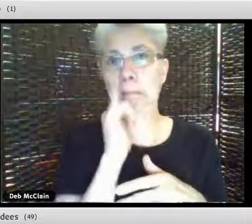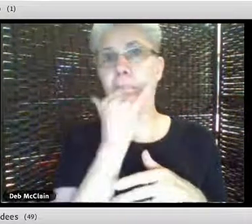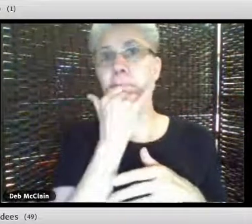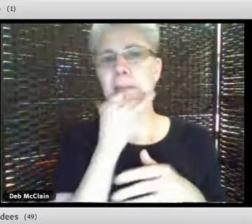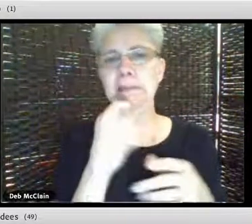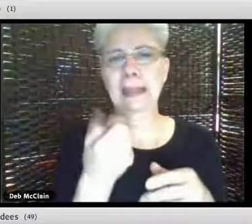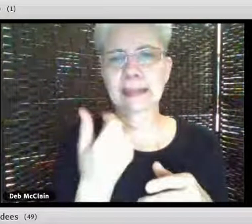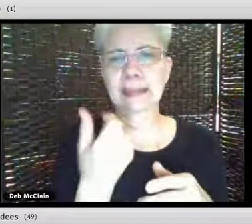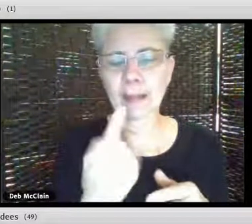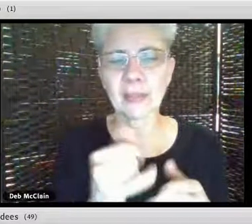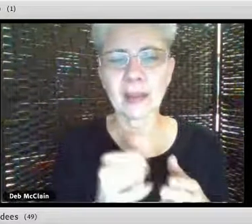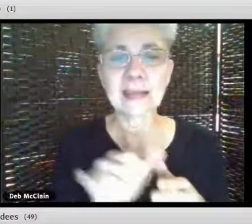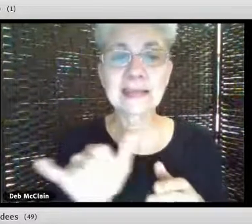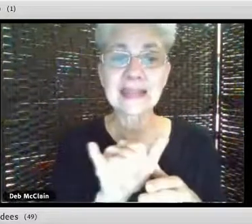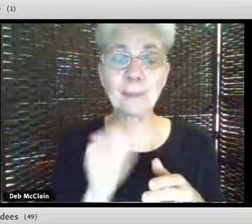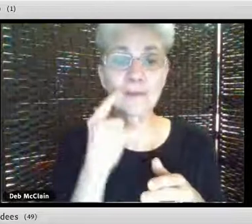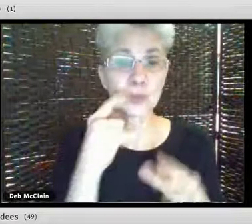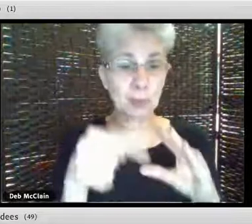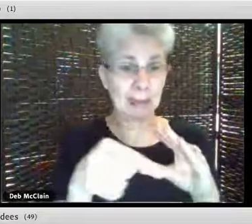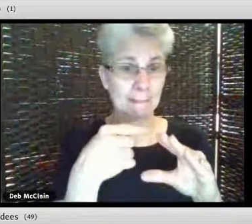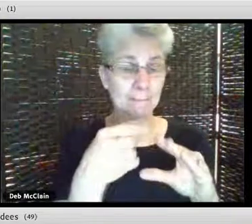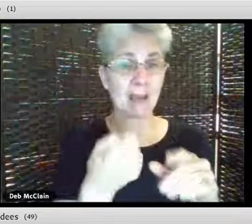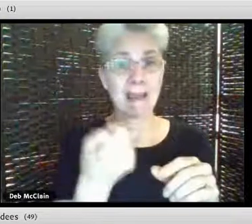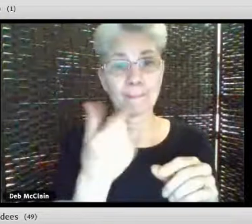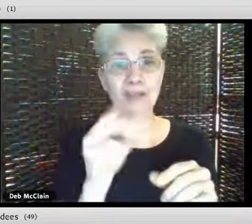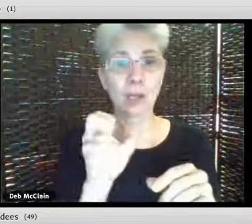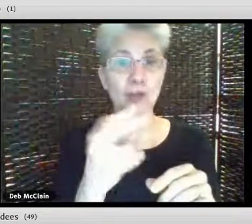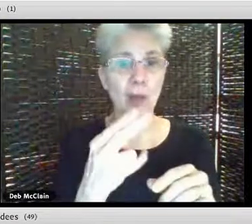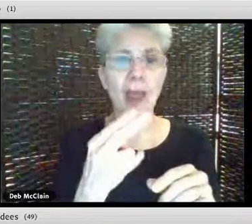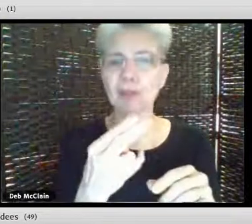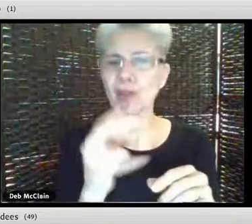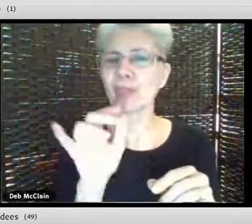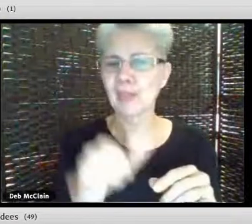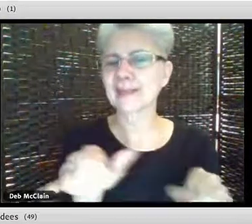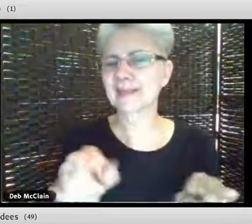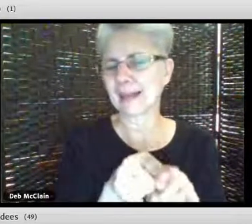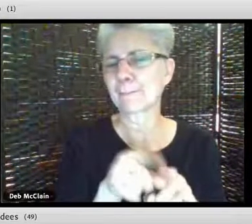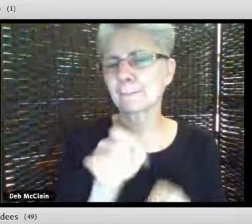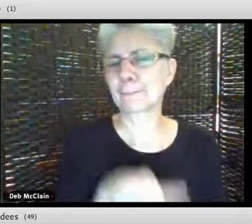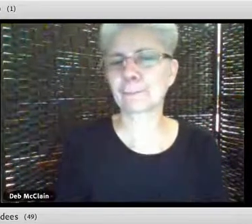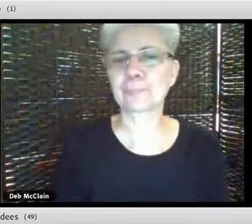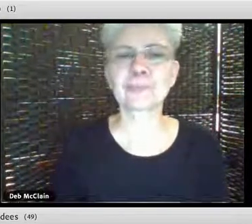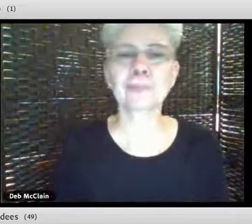and just like if you do your e-mail, you can empty your trash all at once, too, if you would like to.